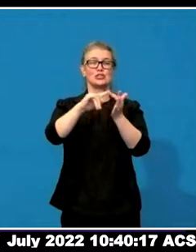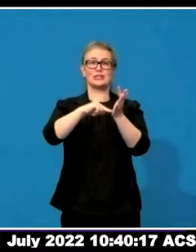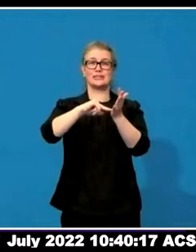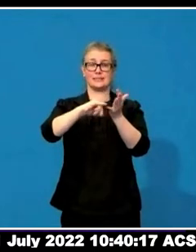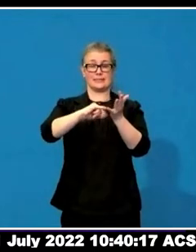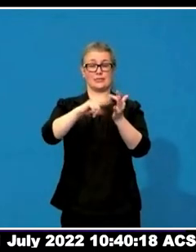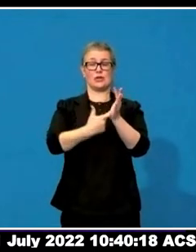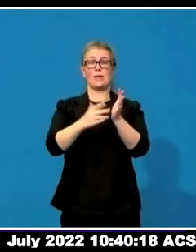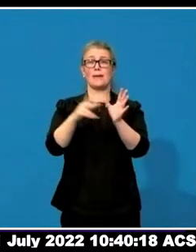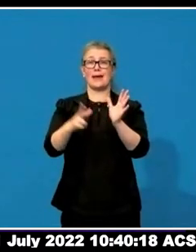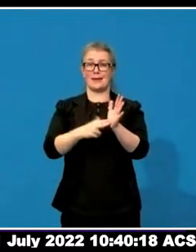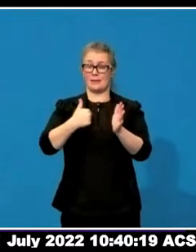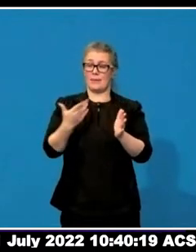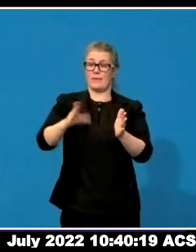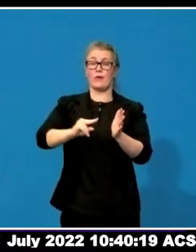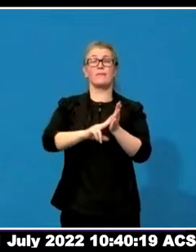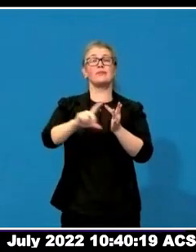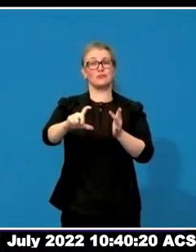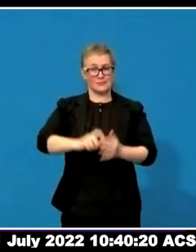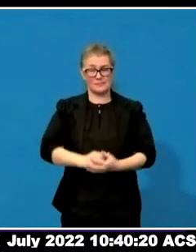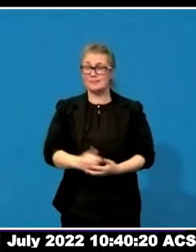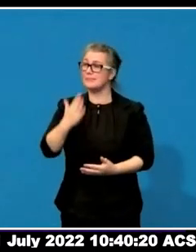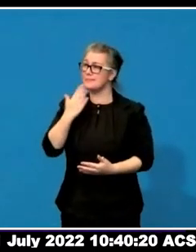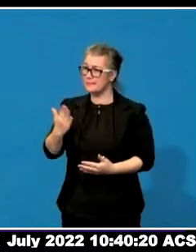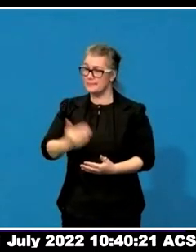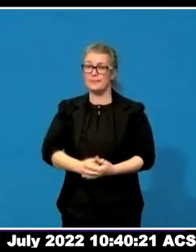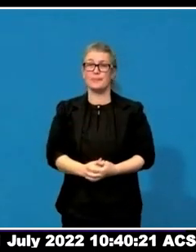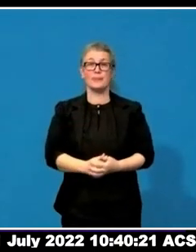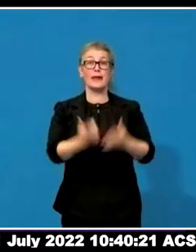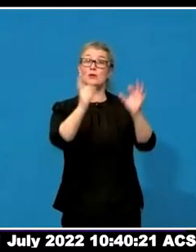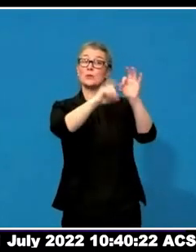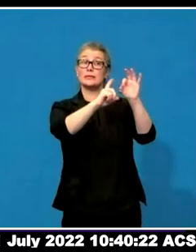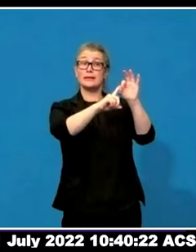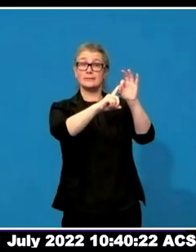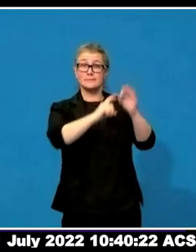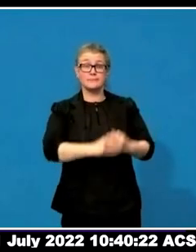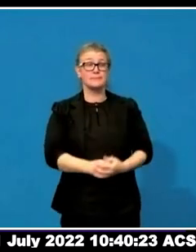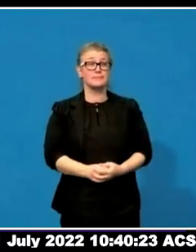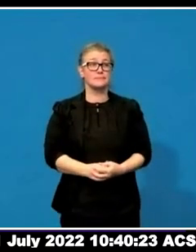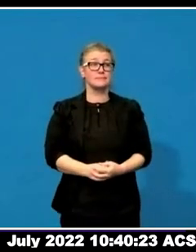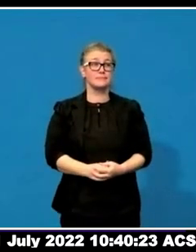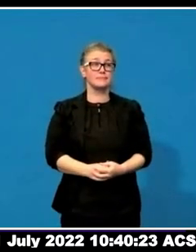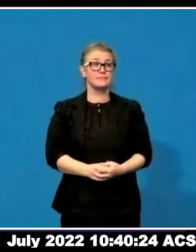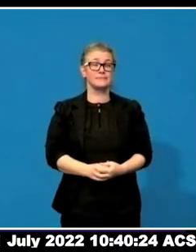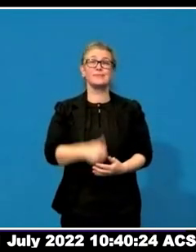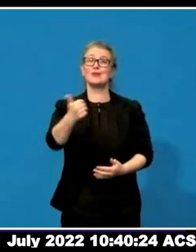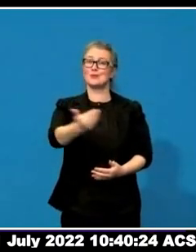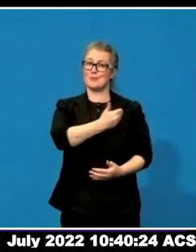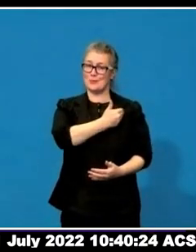Thank you, Mr Chesterman. And the State of Queensland. MS McMILLAN: Yes. Good morning, Chair. My name is McMillan, initials K.A.